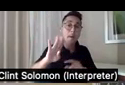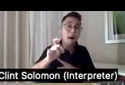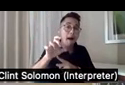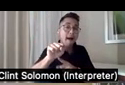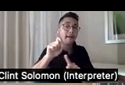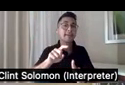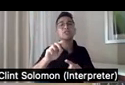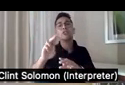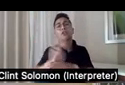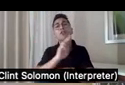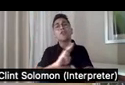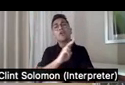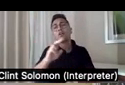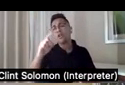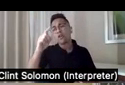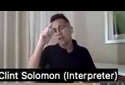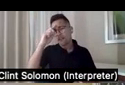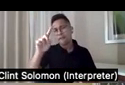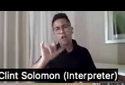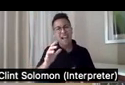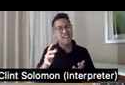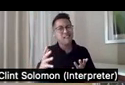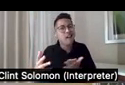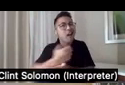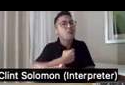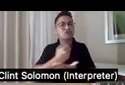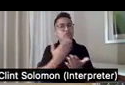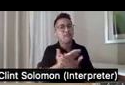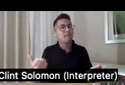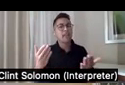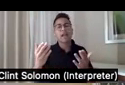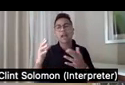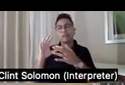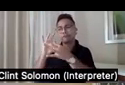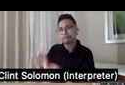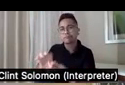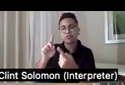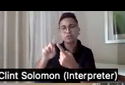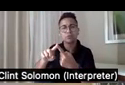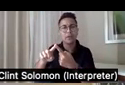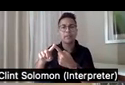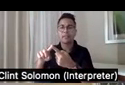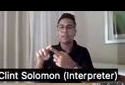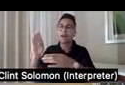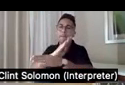as a collect as a collection of objects to go with a commercially produced book these objects can be